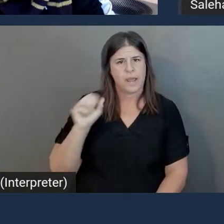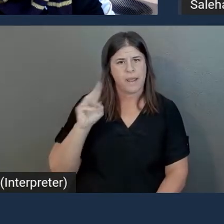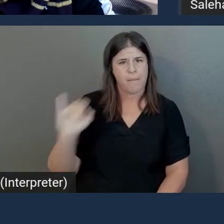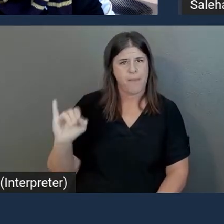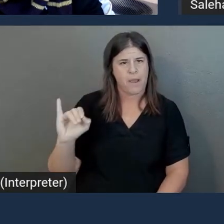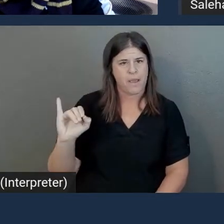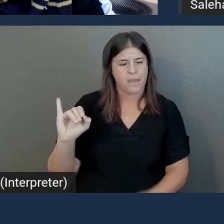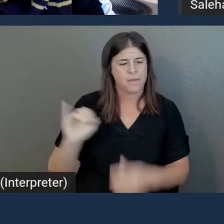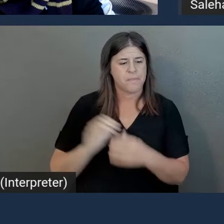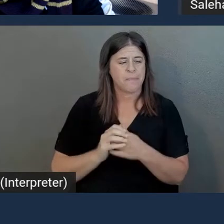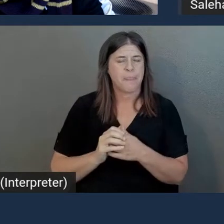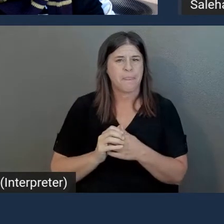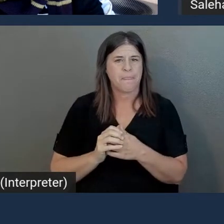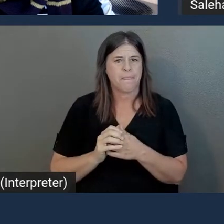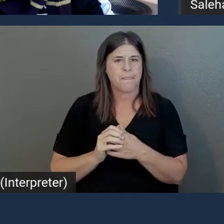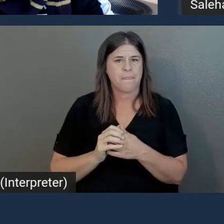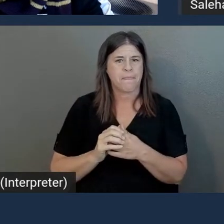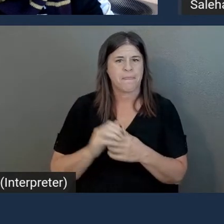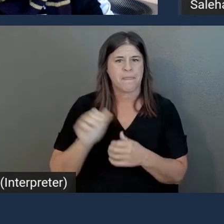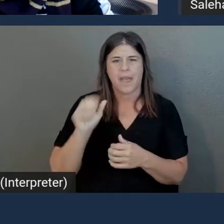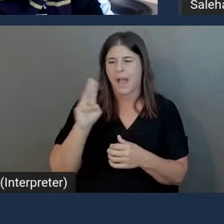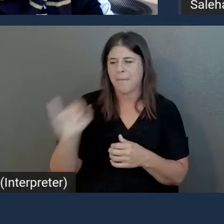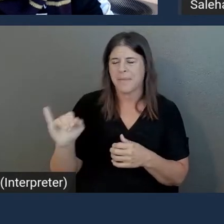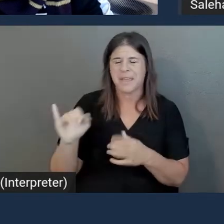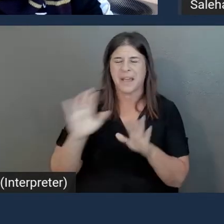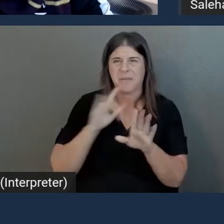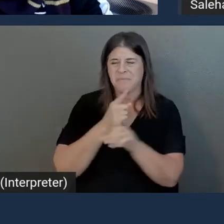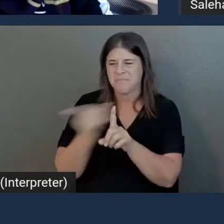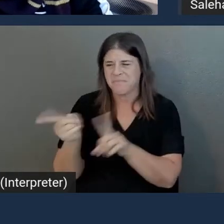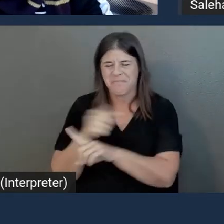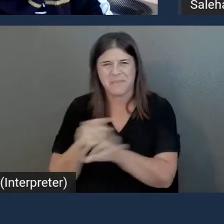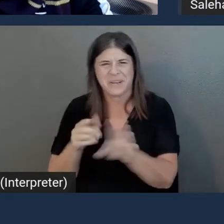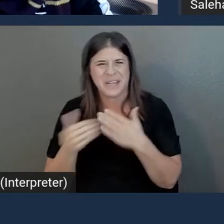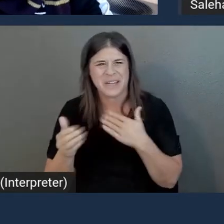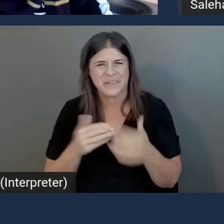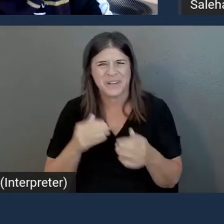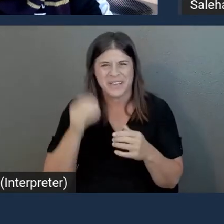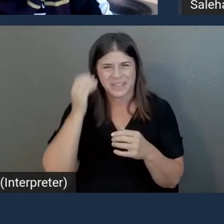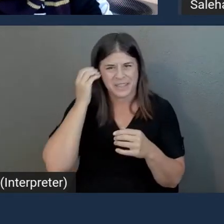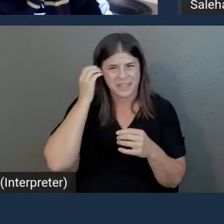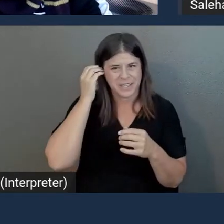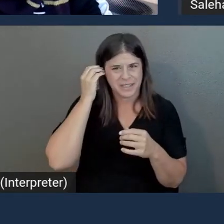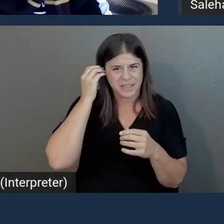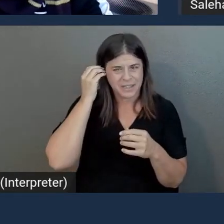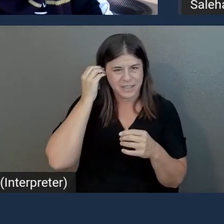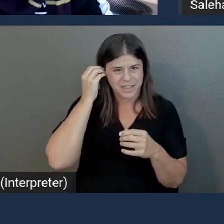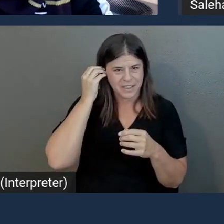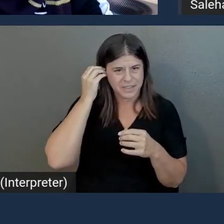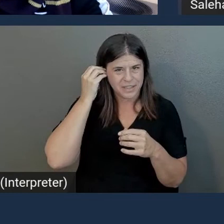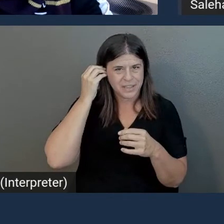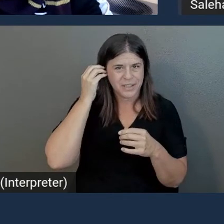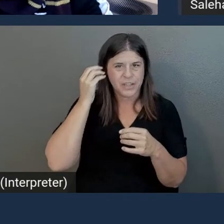AMI, I won't take sides, but a tool to analyze your workload there too, as well, EC2.